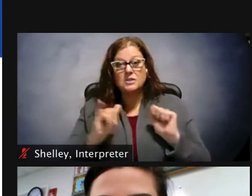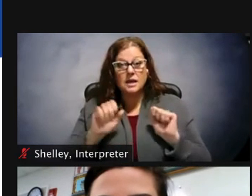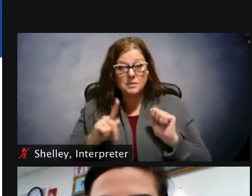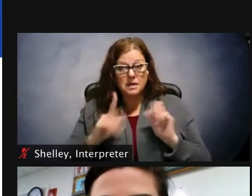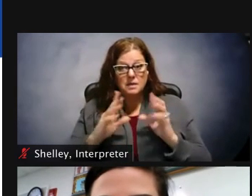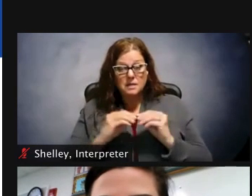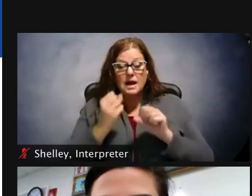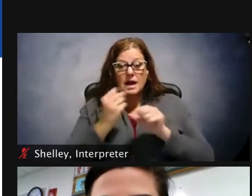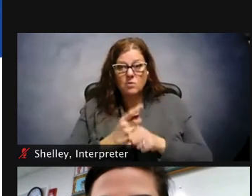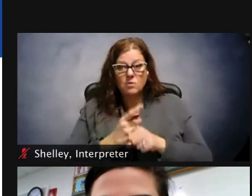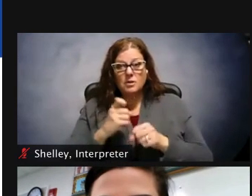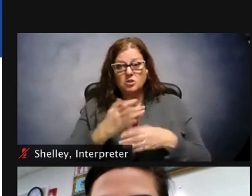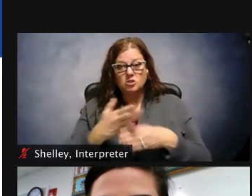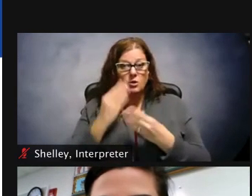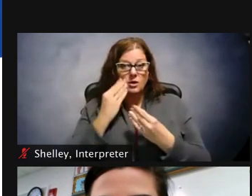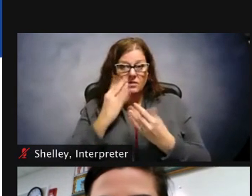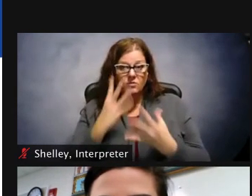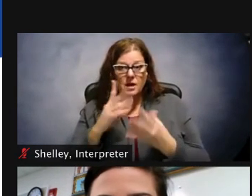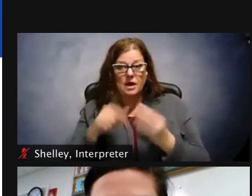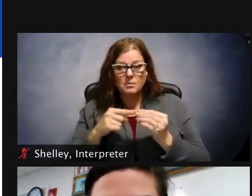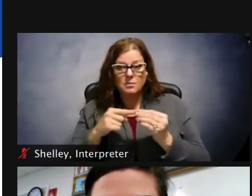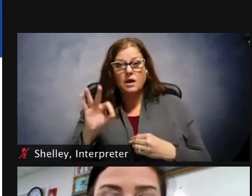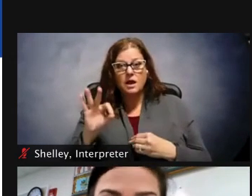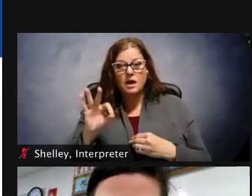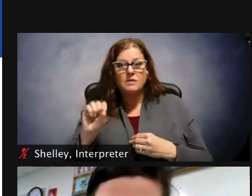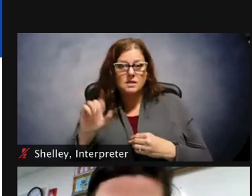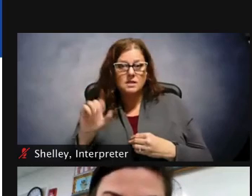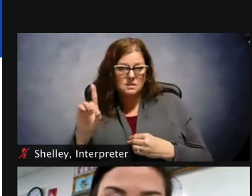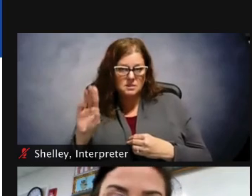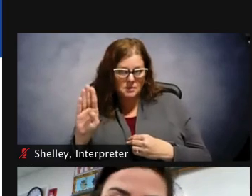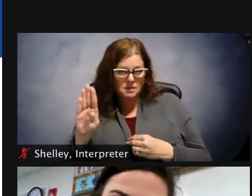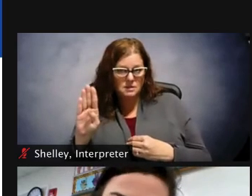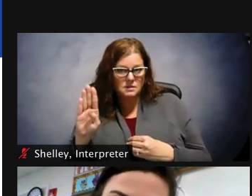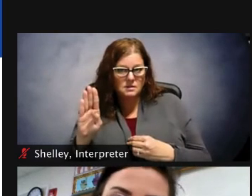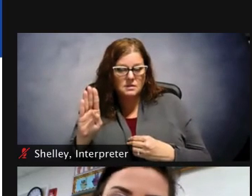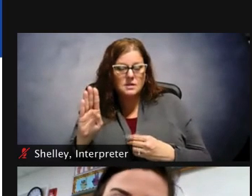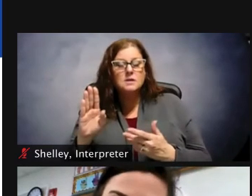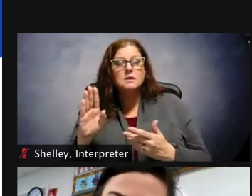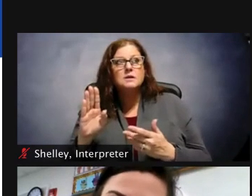we have to share information about the Florida School or the Deaf and Blind to our families.